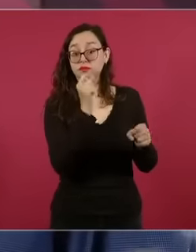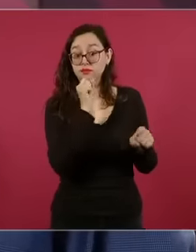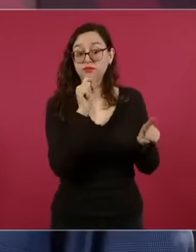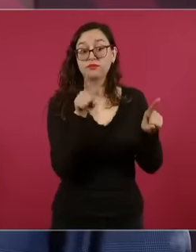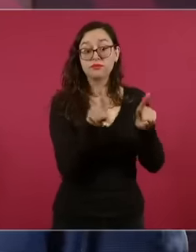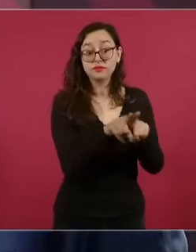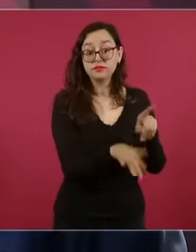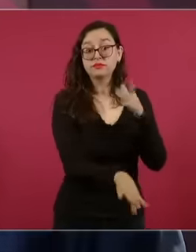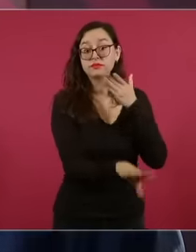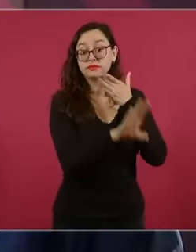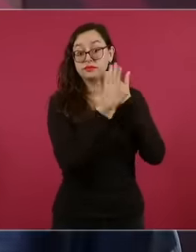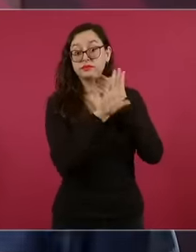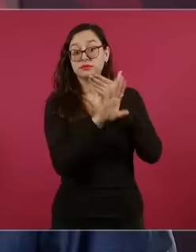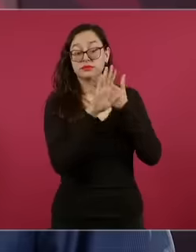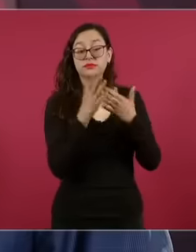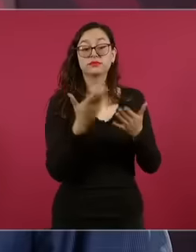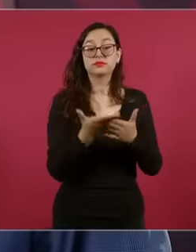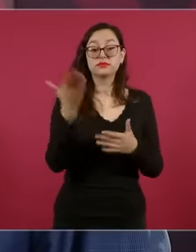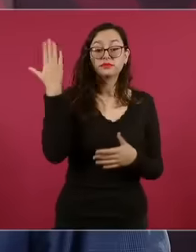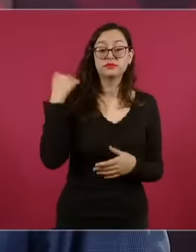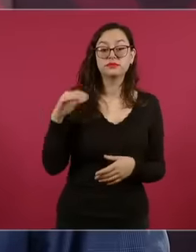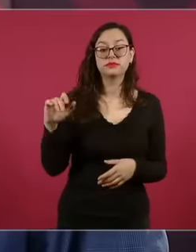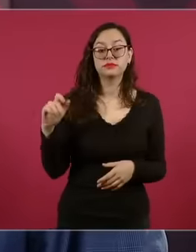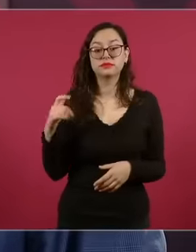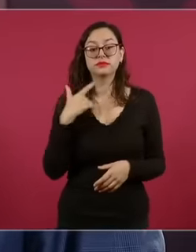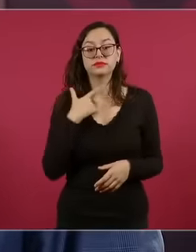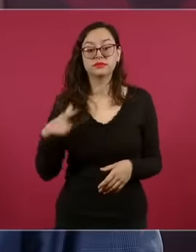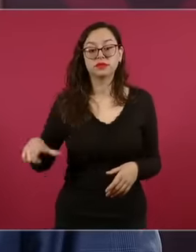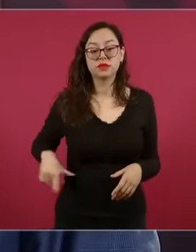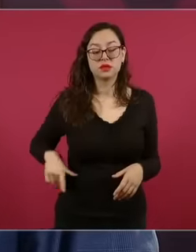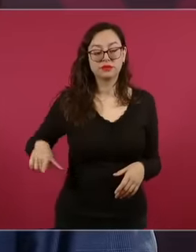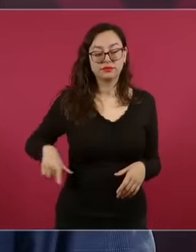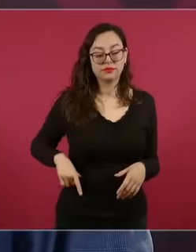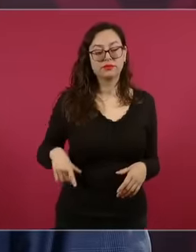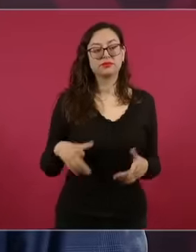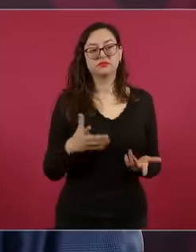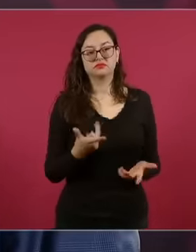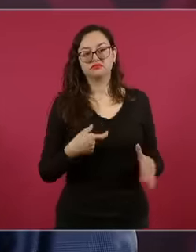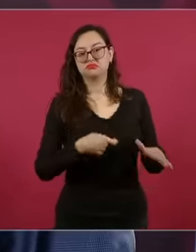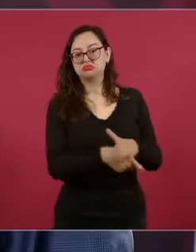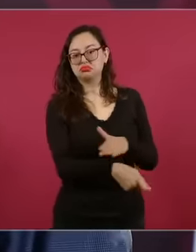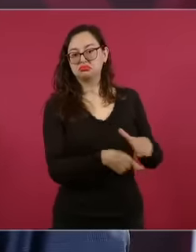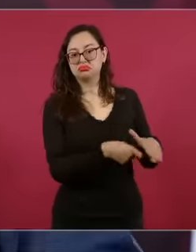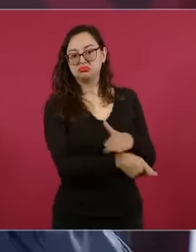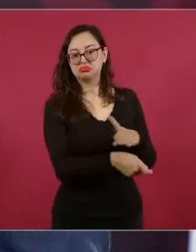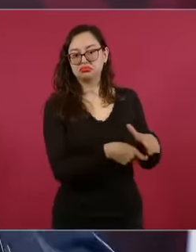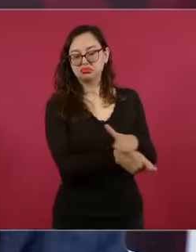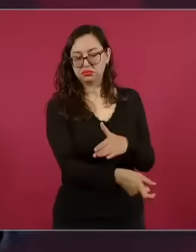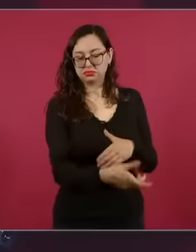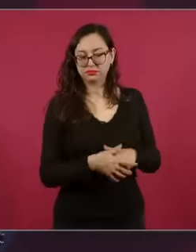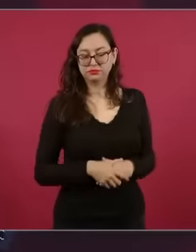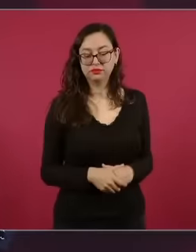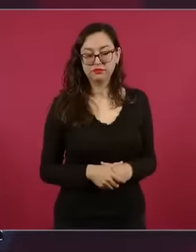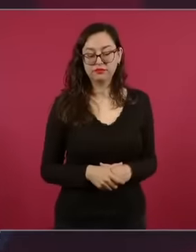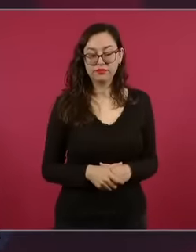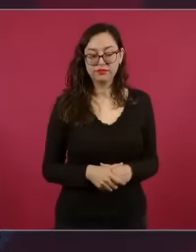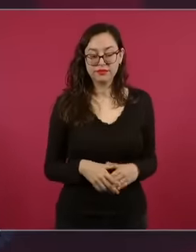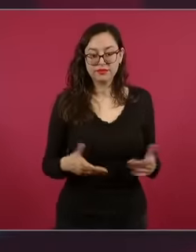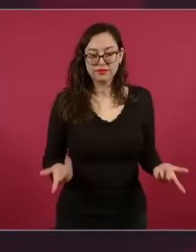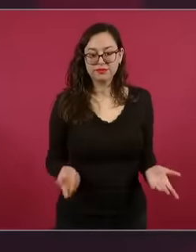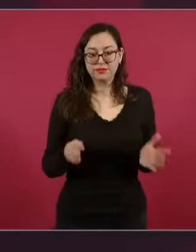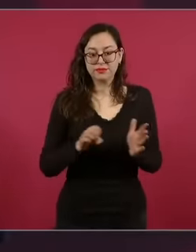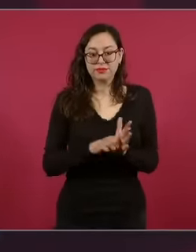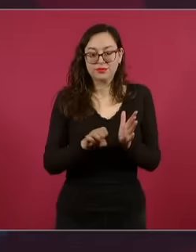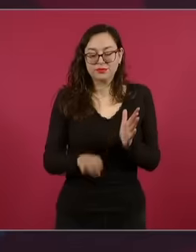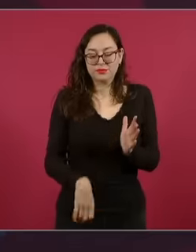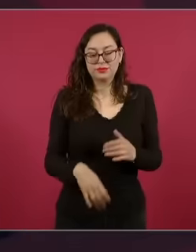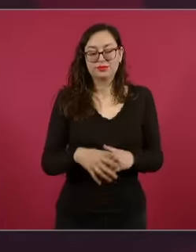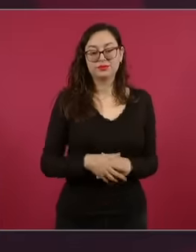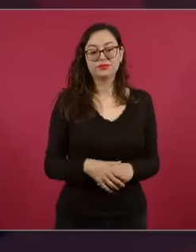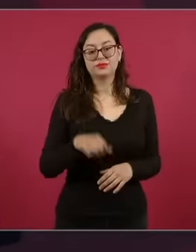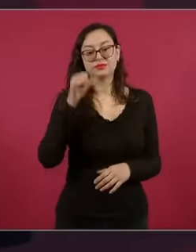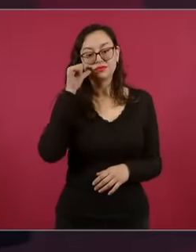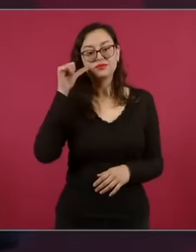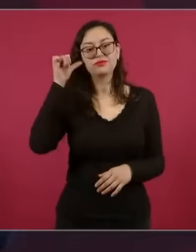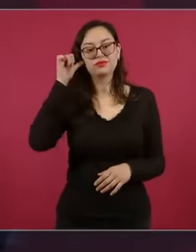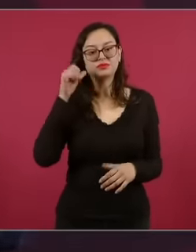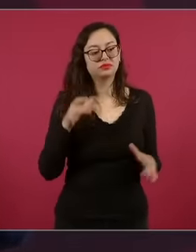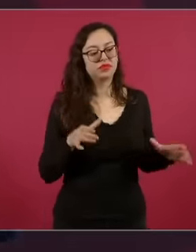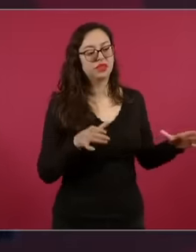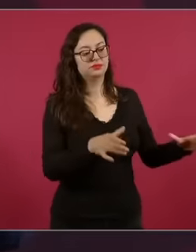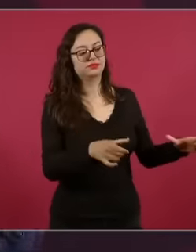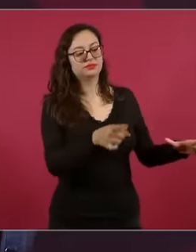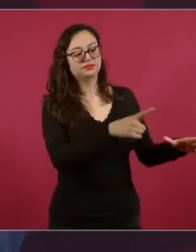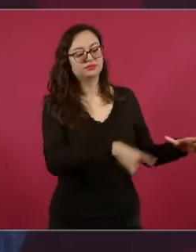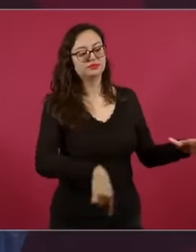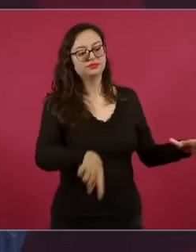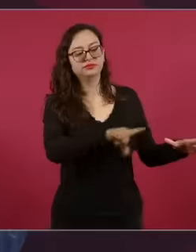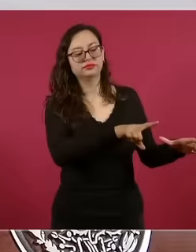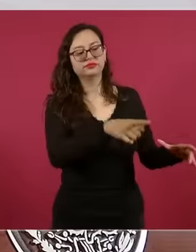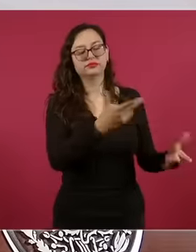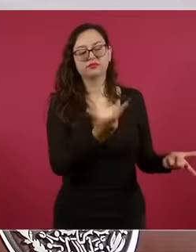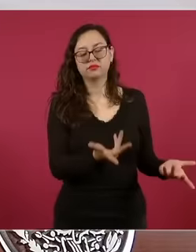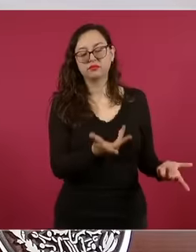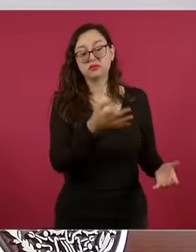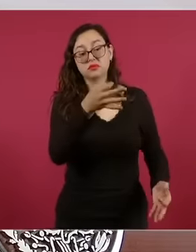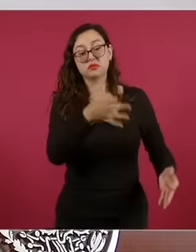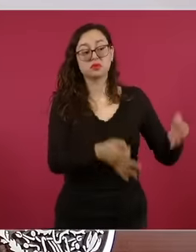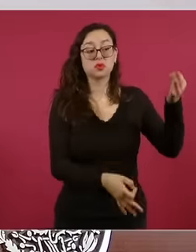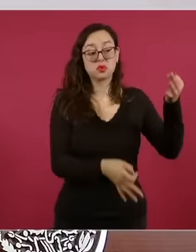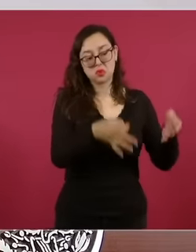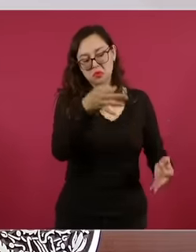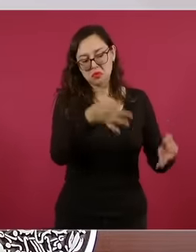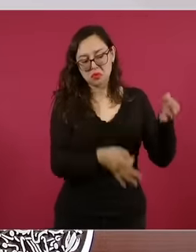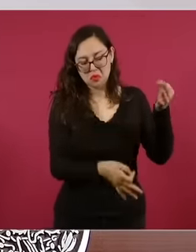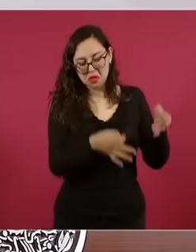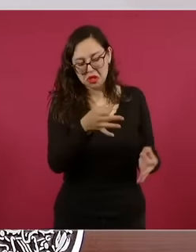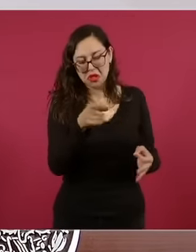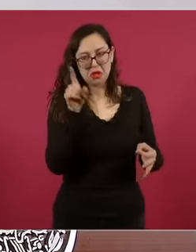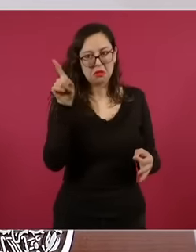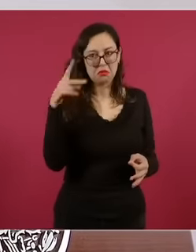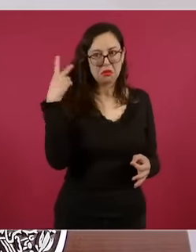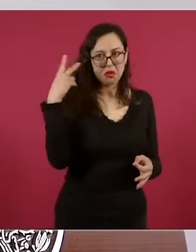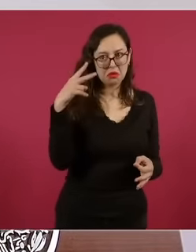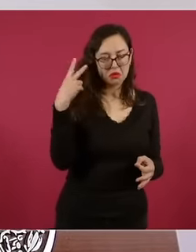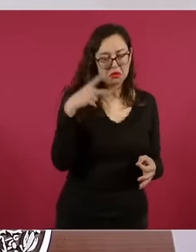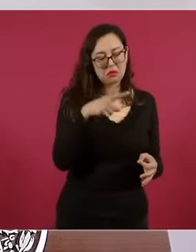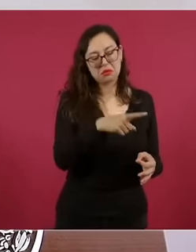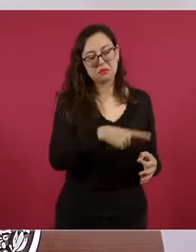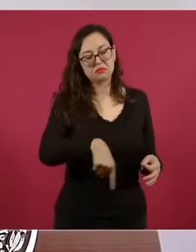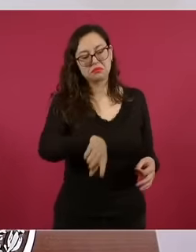corruption for example yesterday what me those of the judiciary who are against the